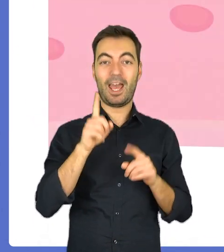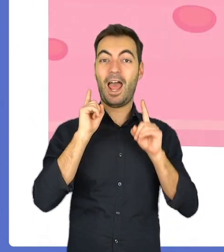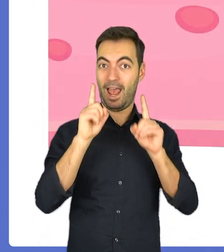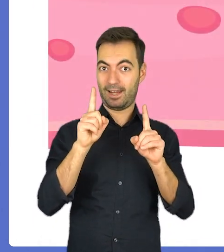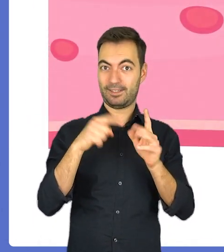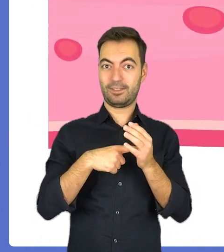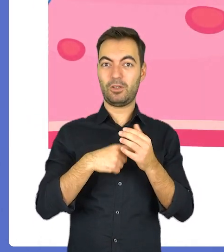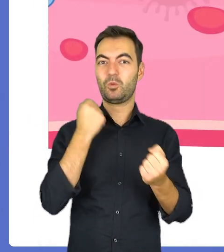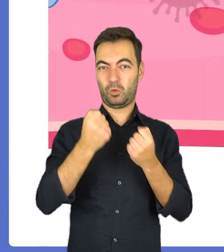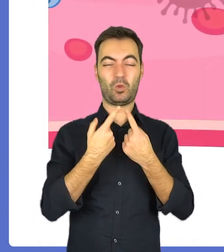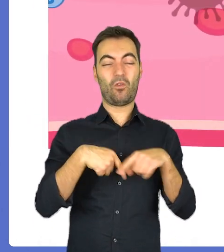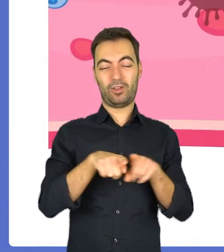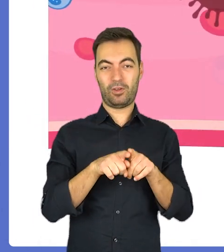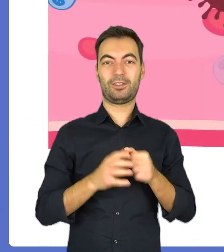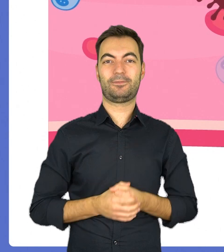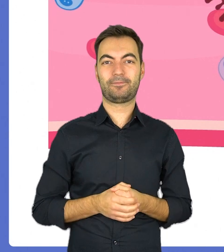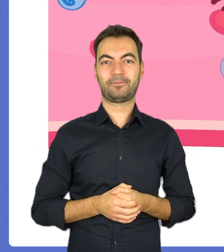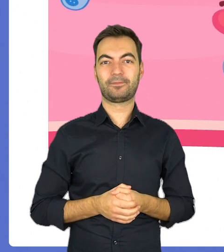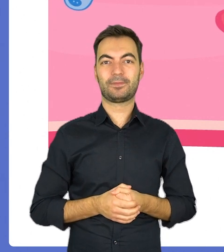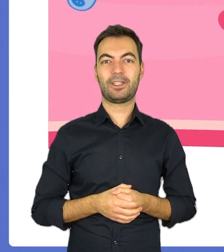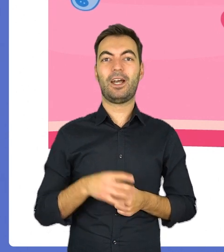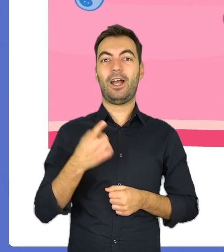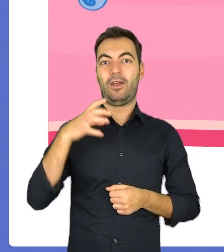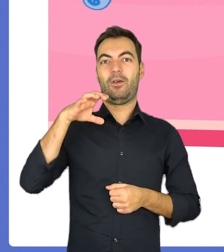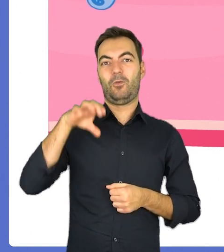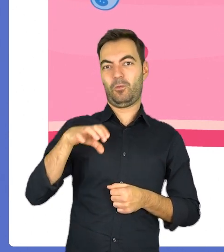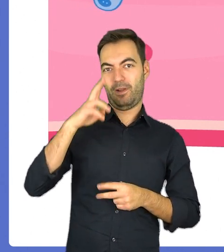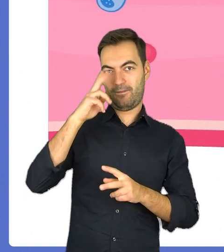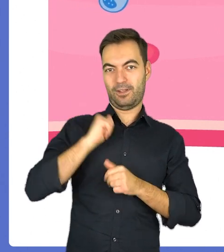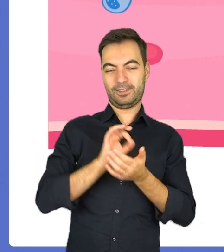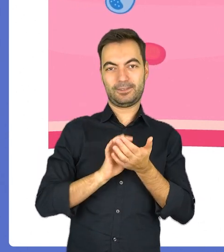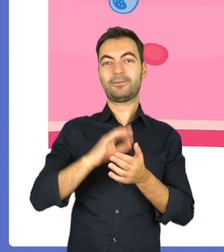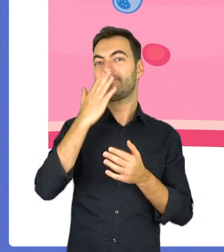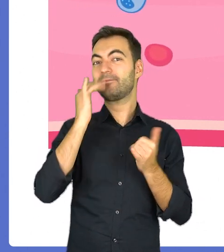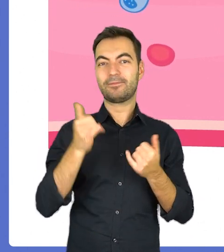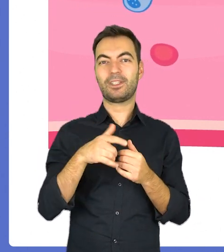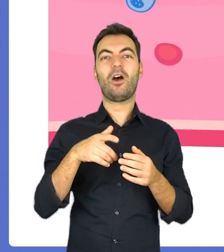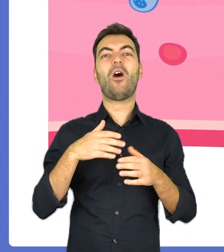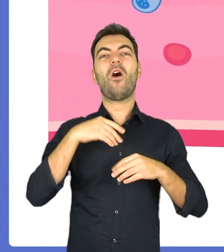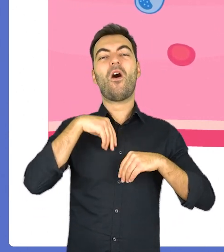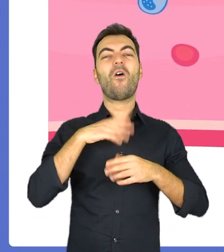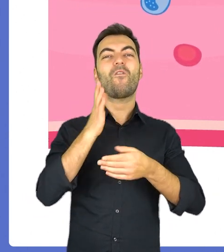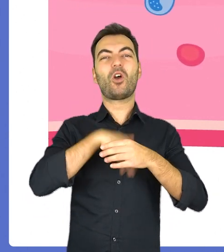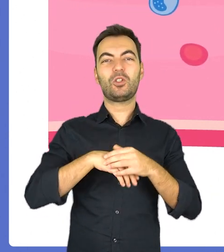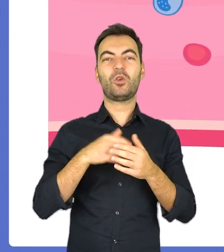very difficult to do. One of the troops of our army. It is the so-called innate immune system that works quickly